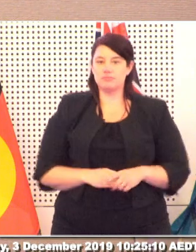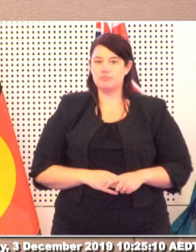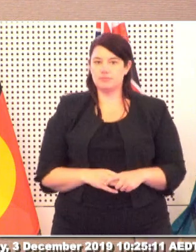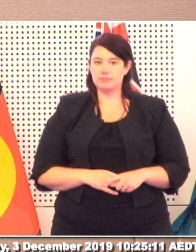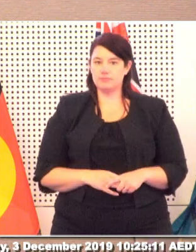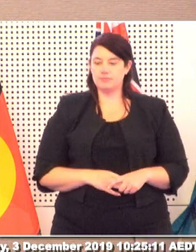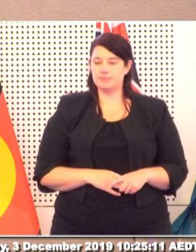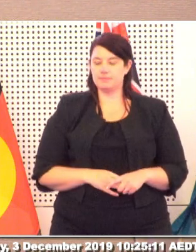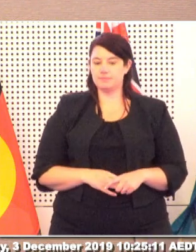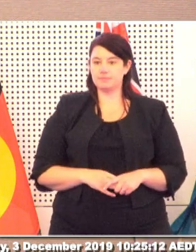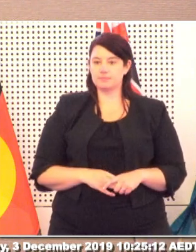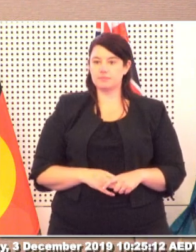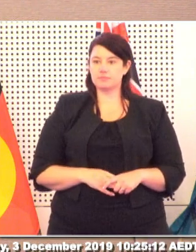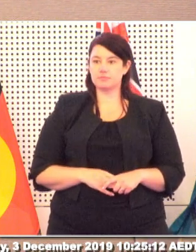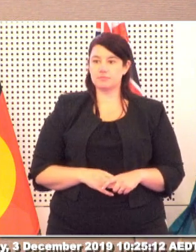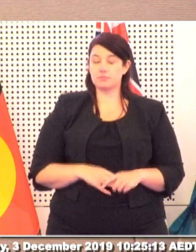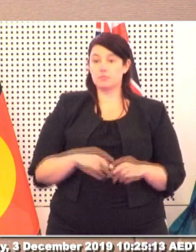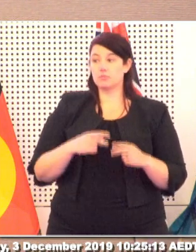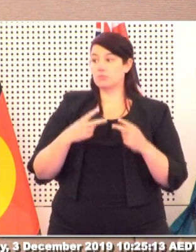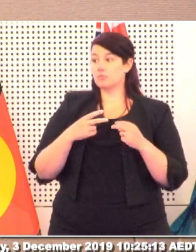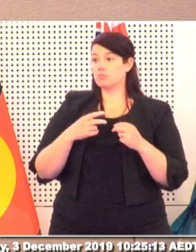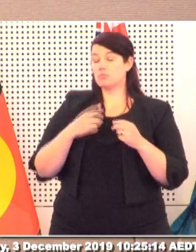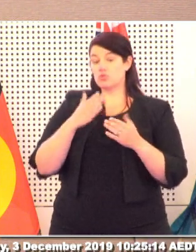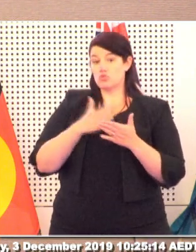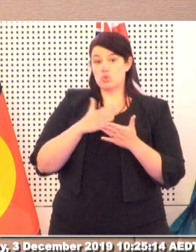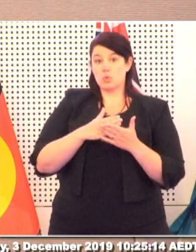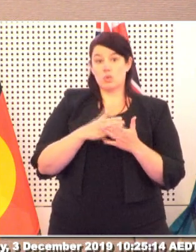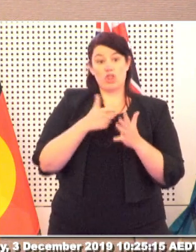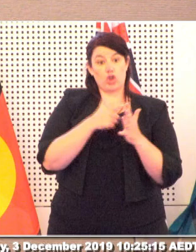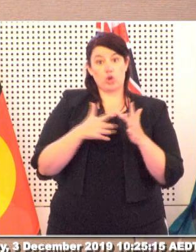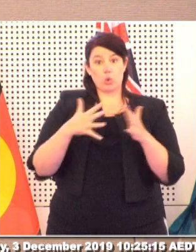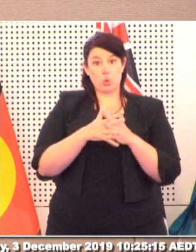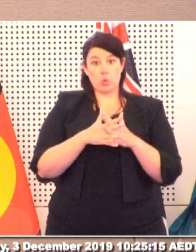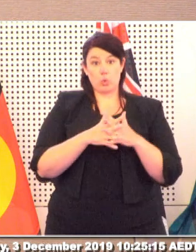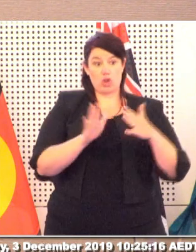And there was quite a substantial debate around the planning of the closure and